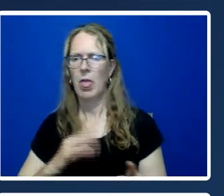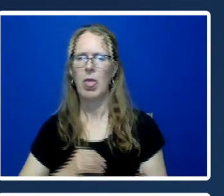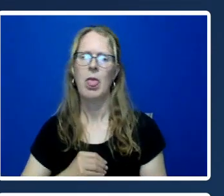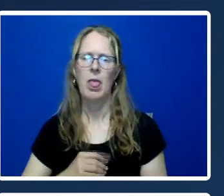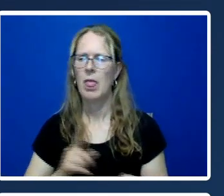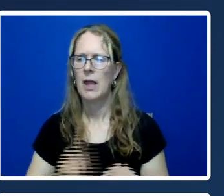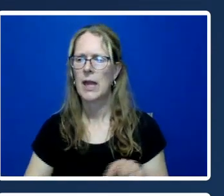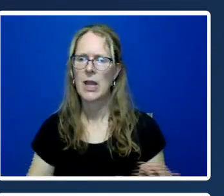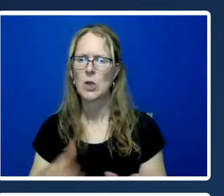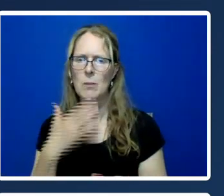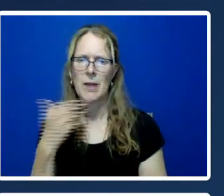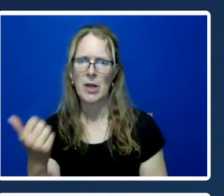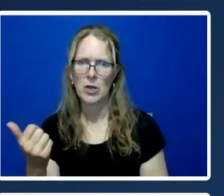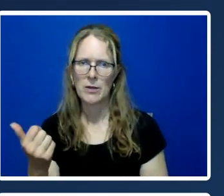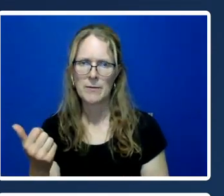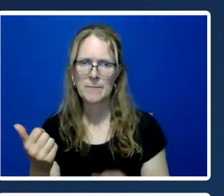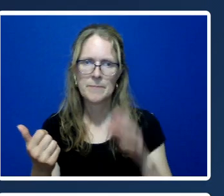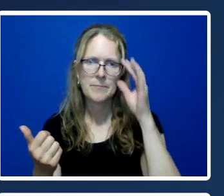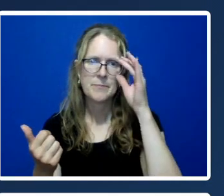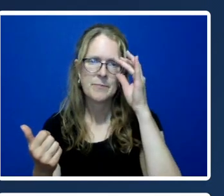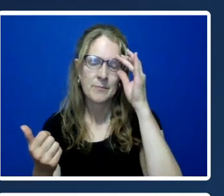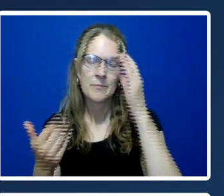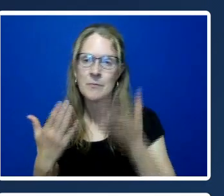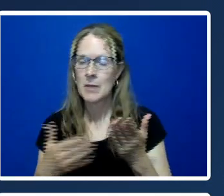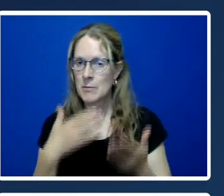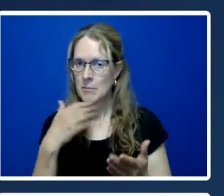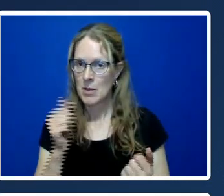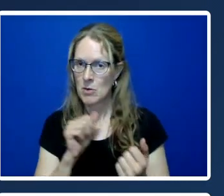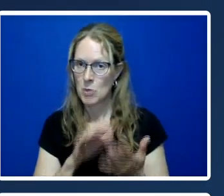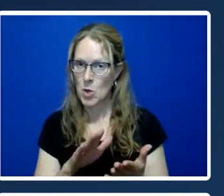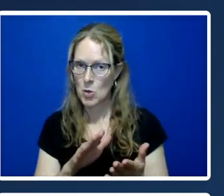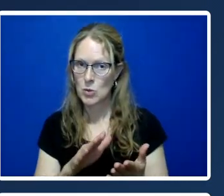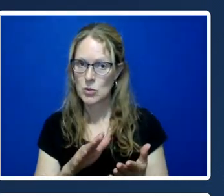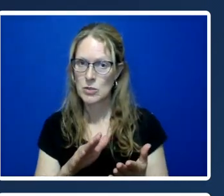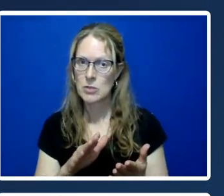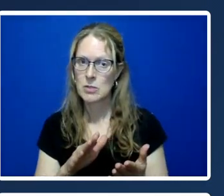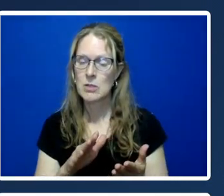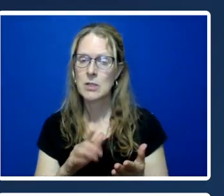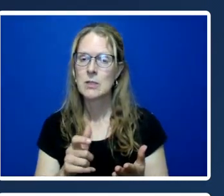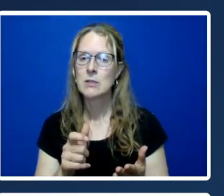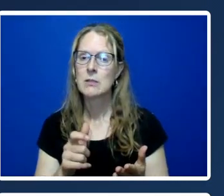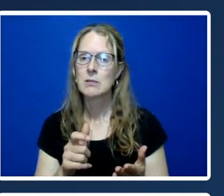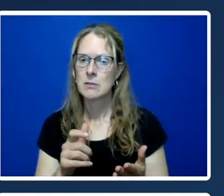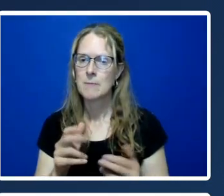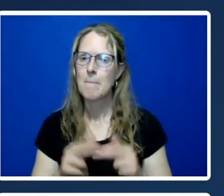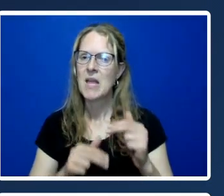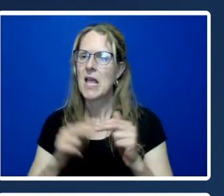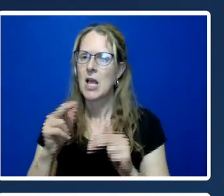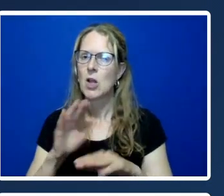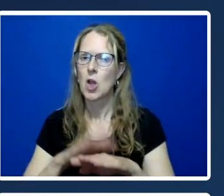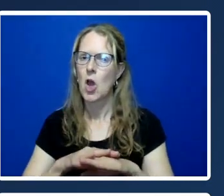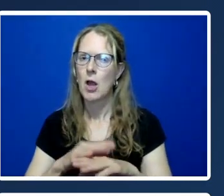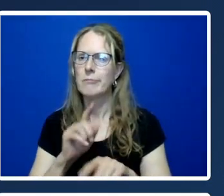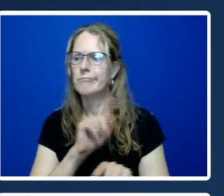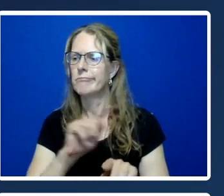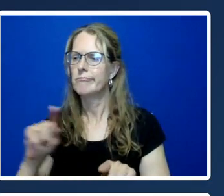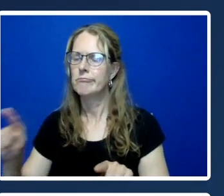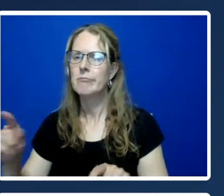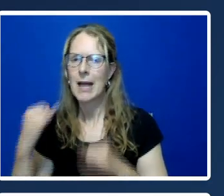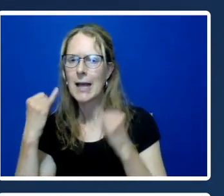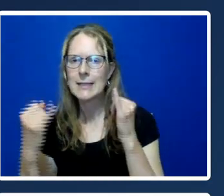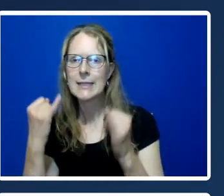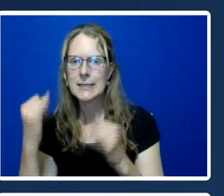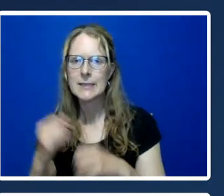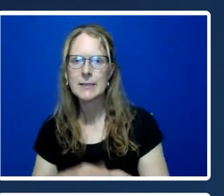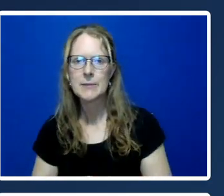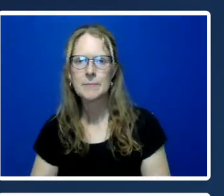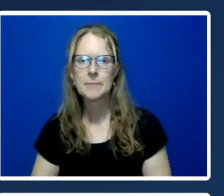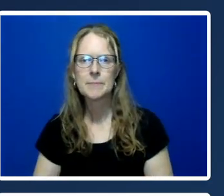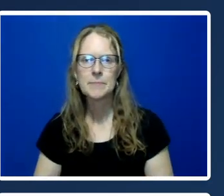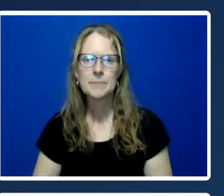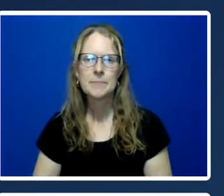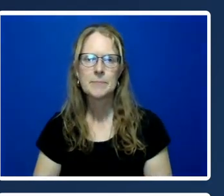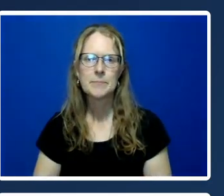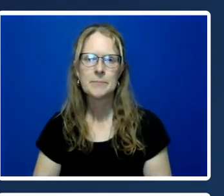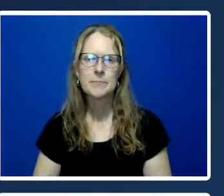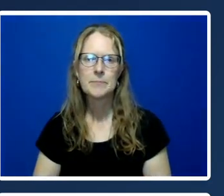for example, is to not overly praise, but to build on the idea of others. Next slide, please.